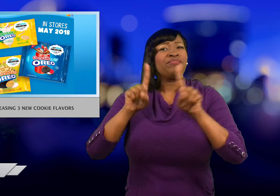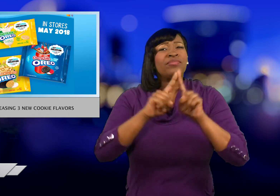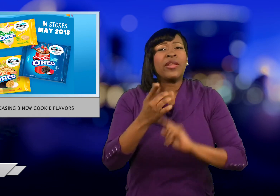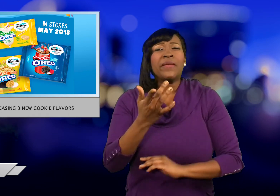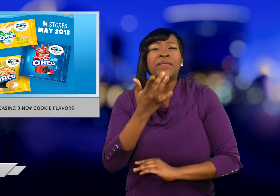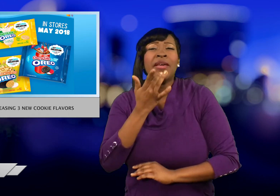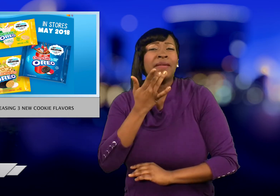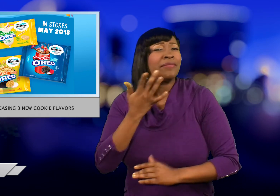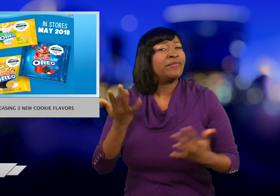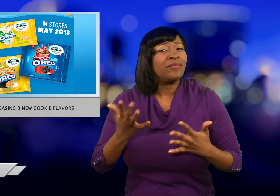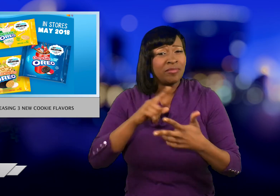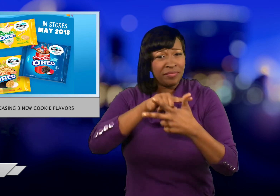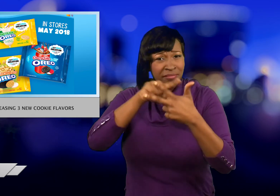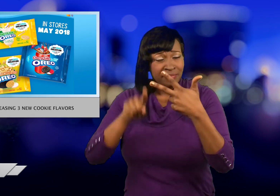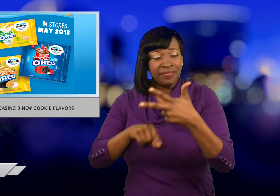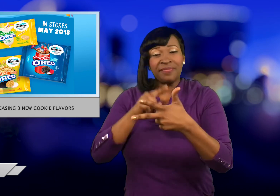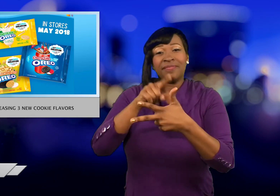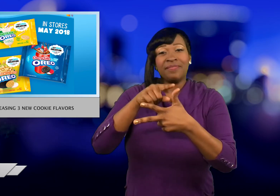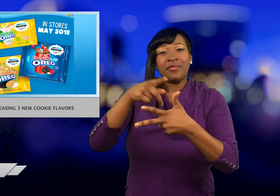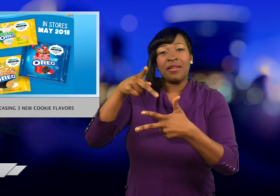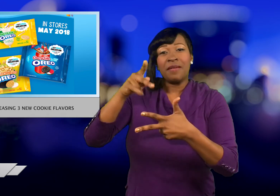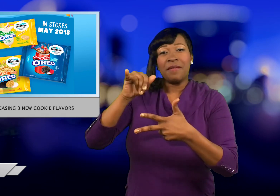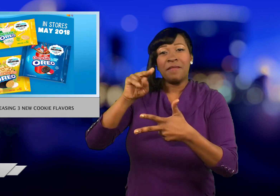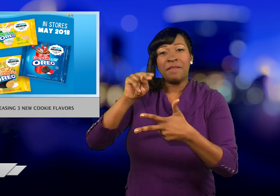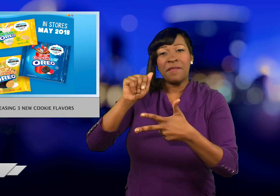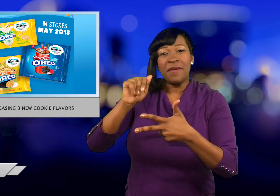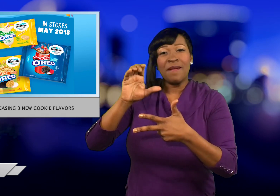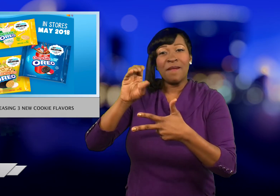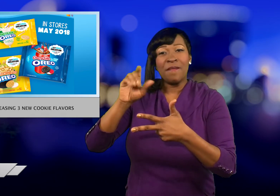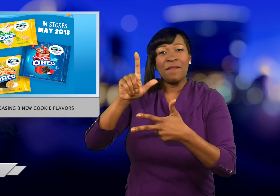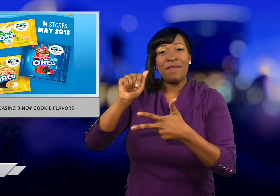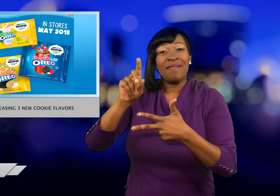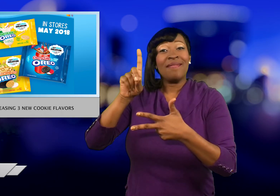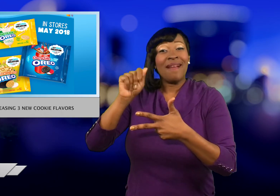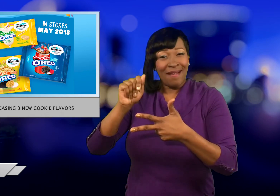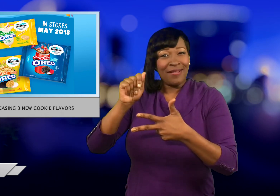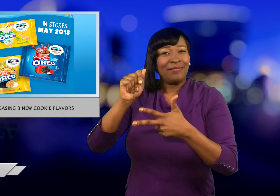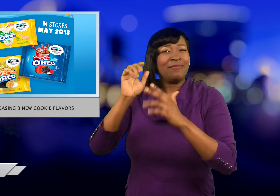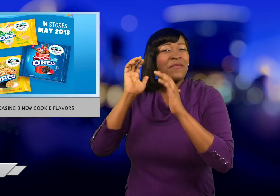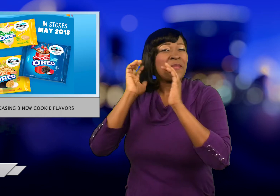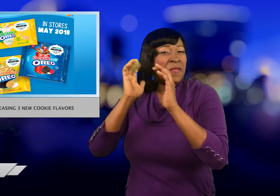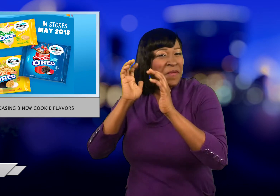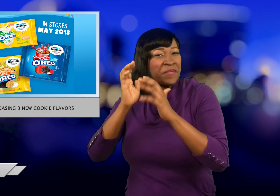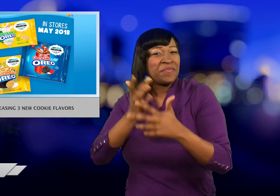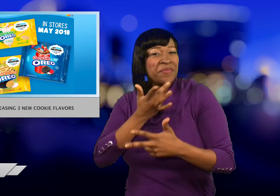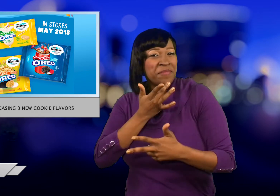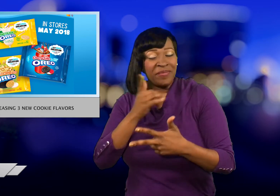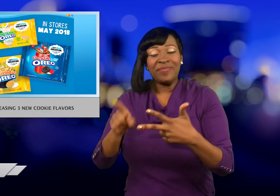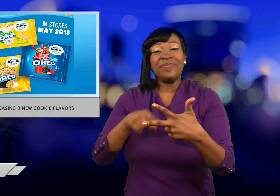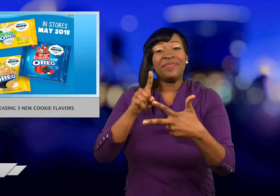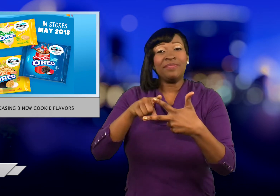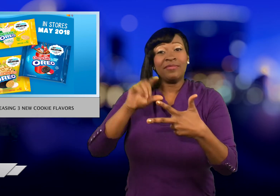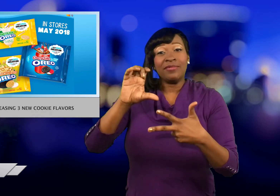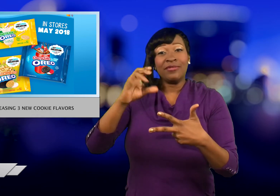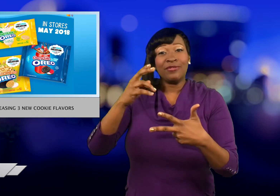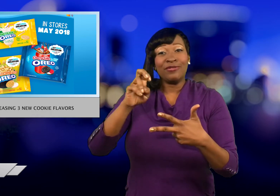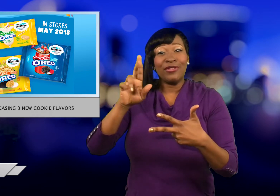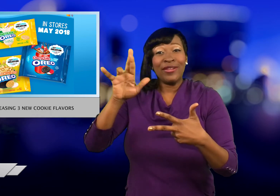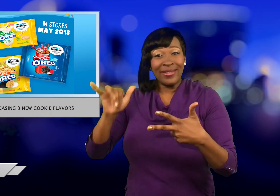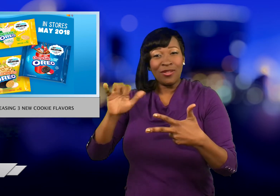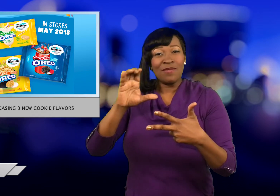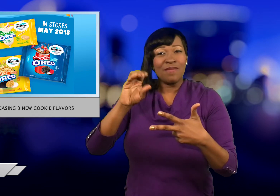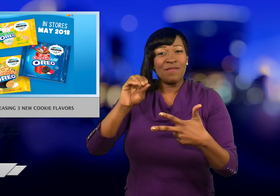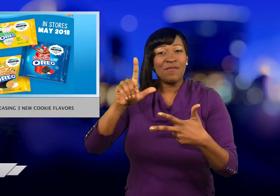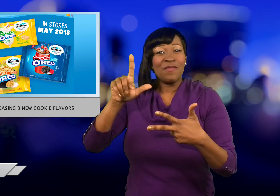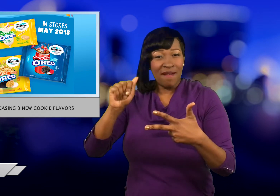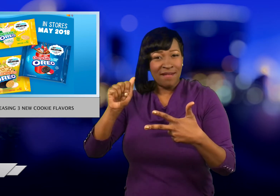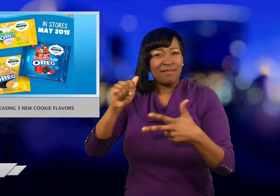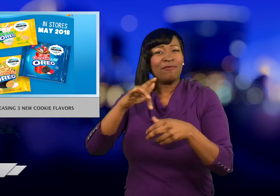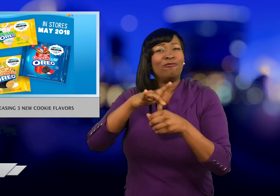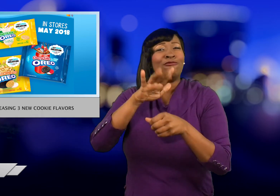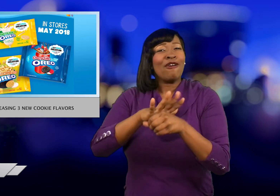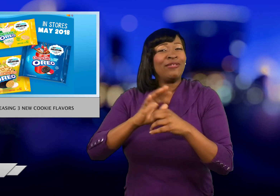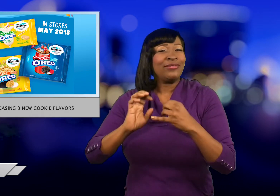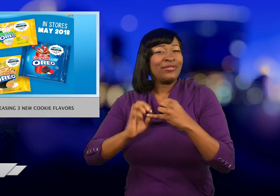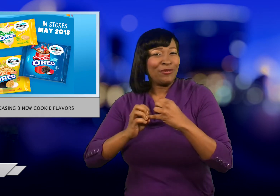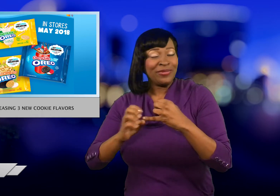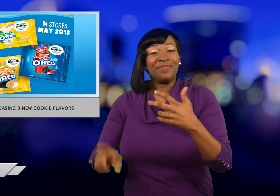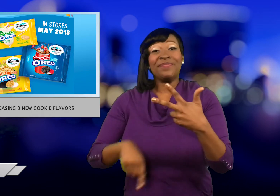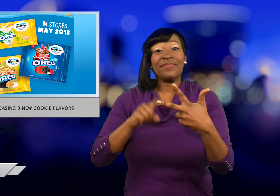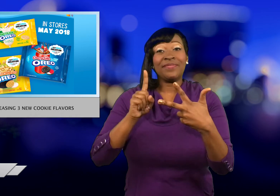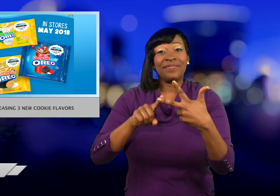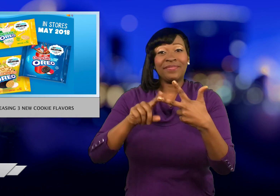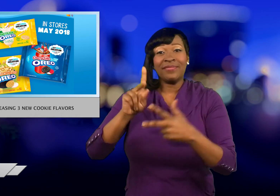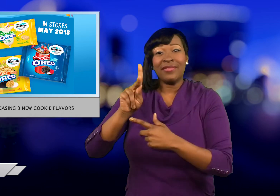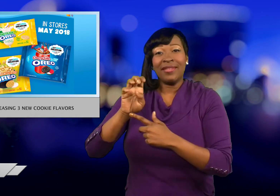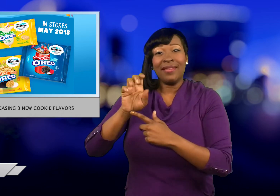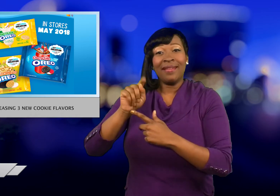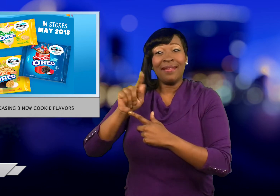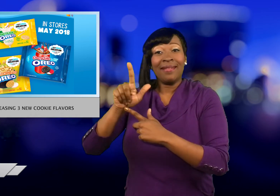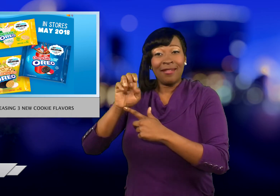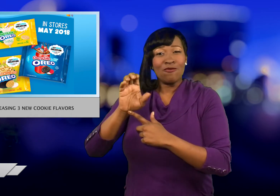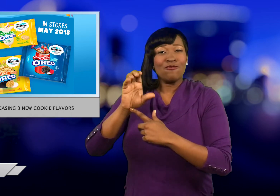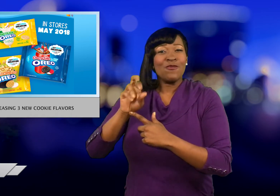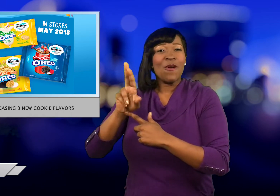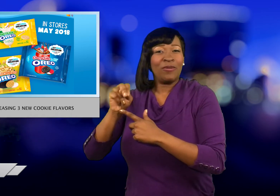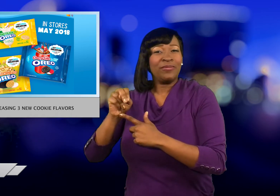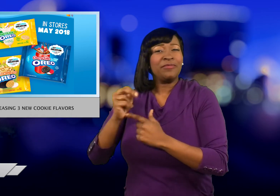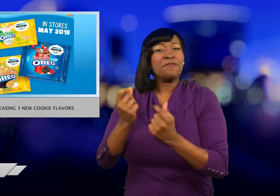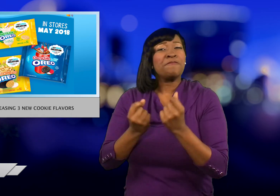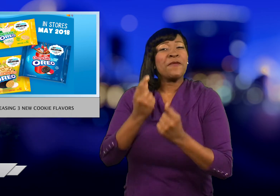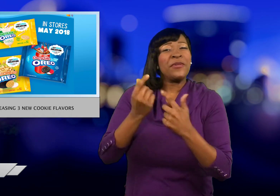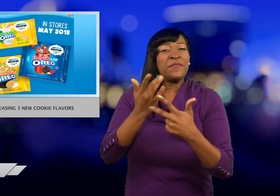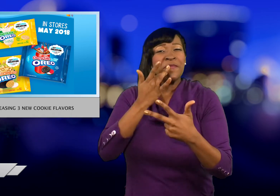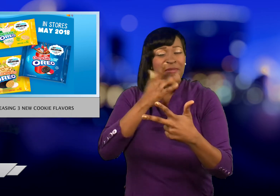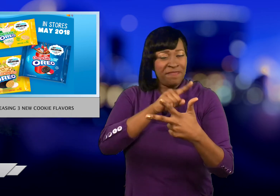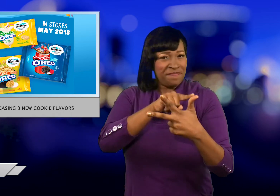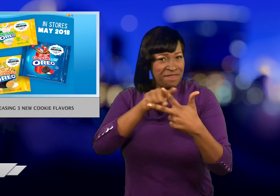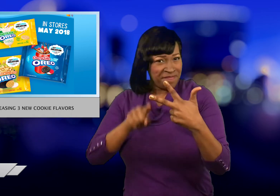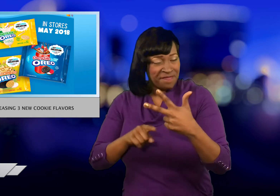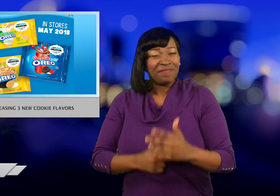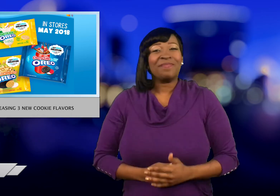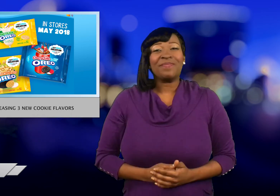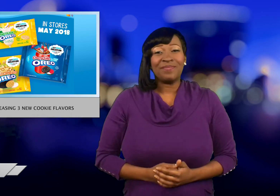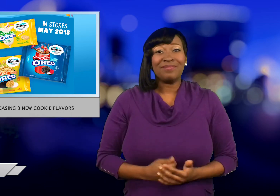Those flavors are pina colada, cherry cola and kettle corn.